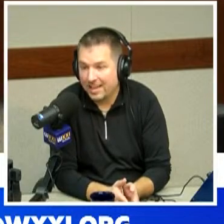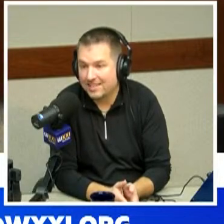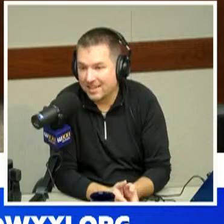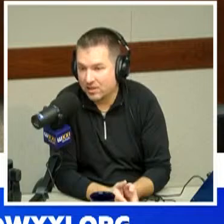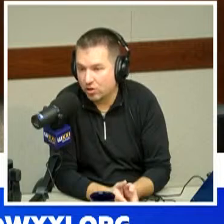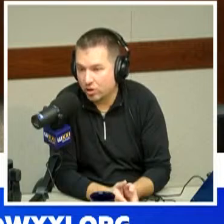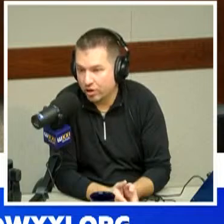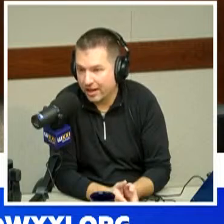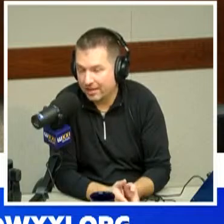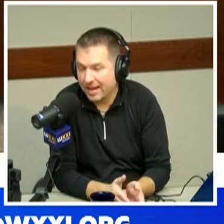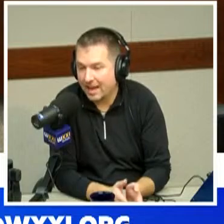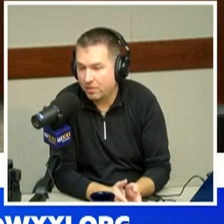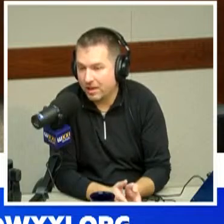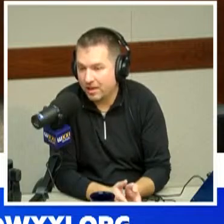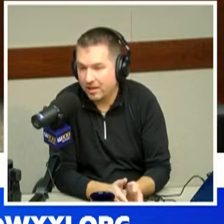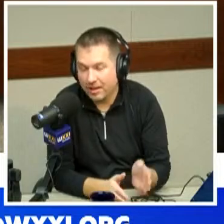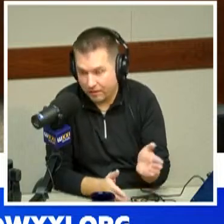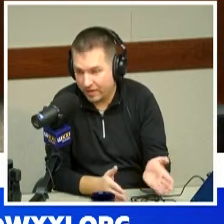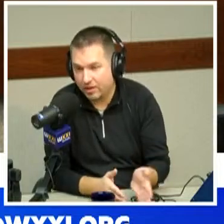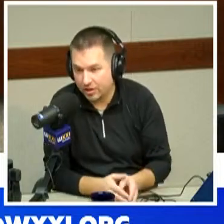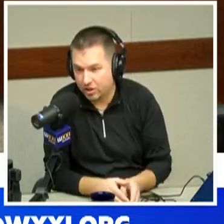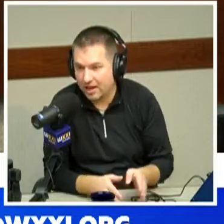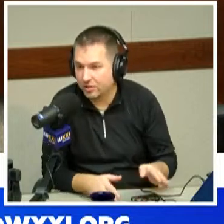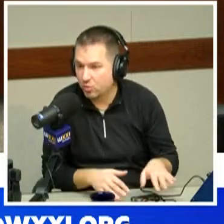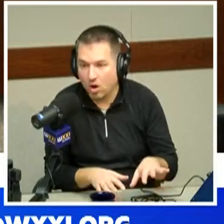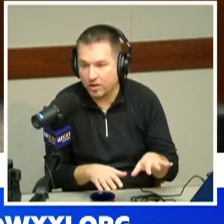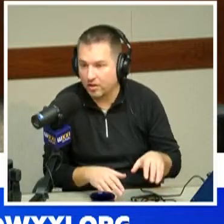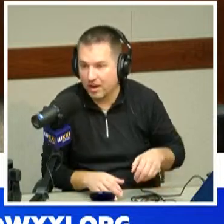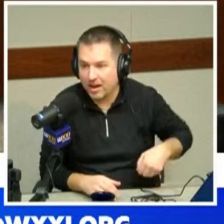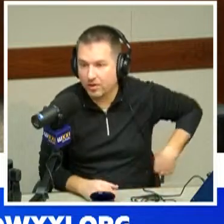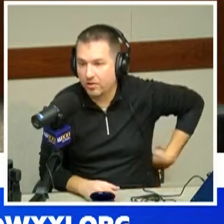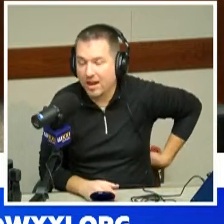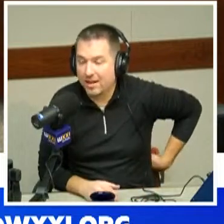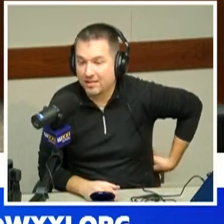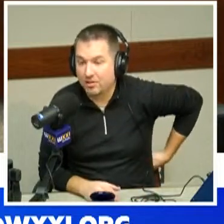incidental learning like I could be if a hearing child is walking around and they're not necess